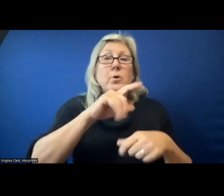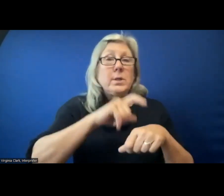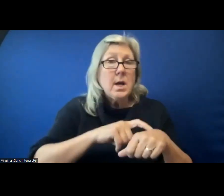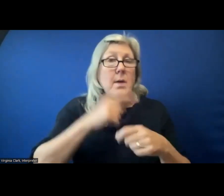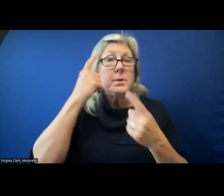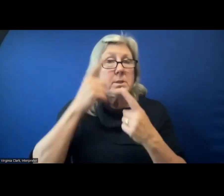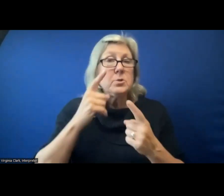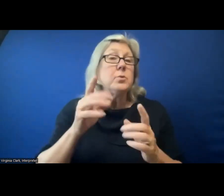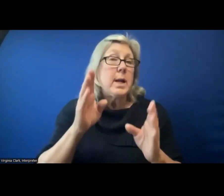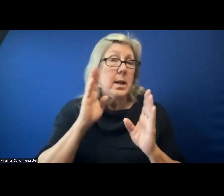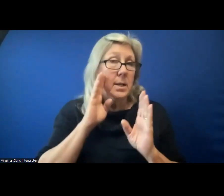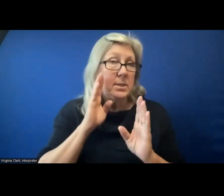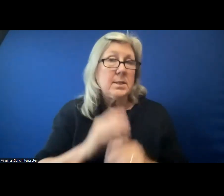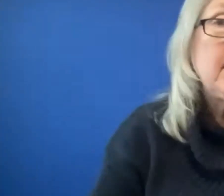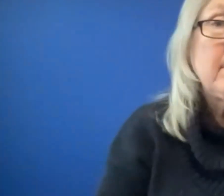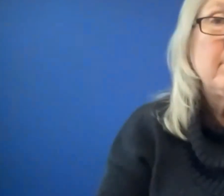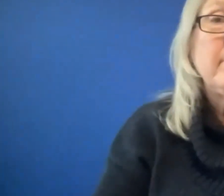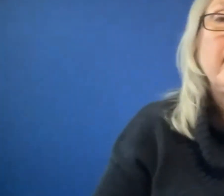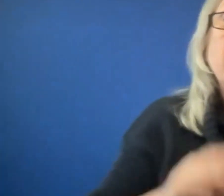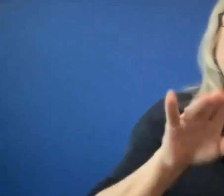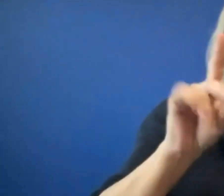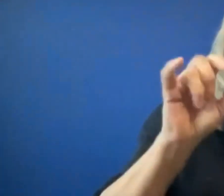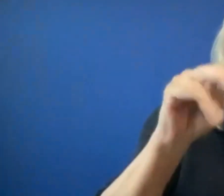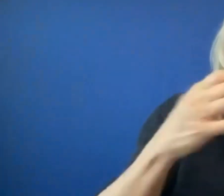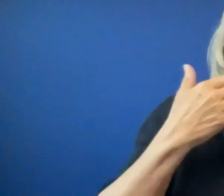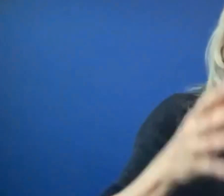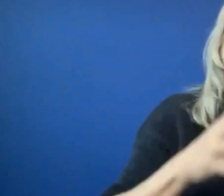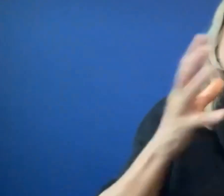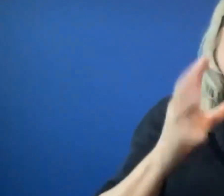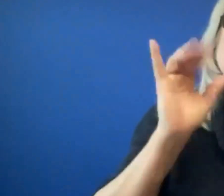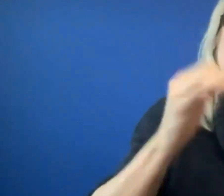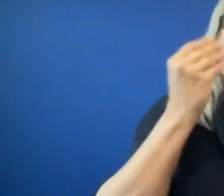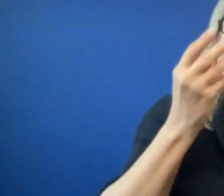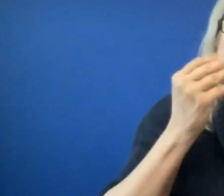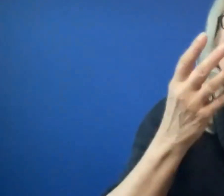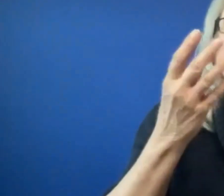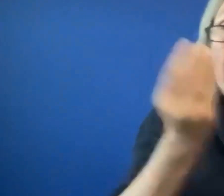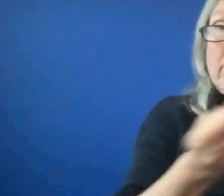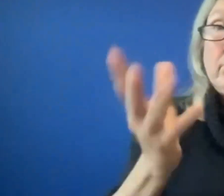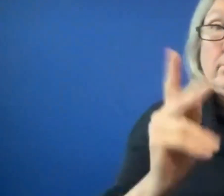listening. Diane, thank you so much for that information. And just to let folks know that if there's